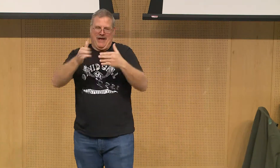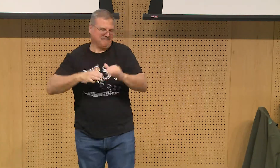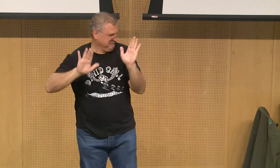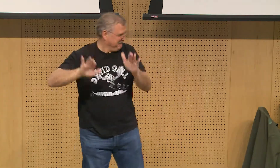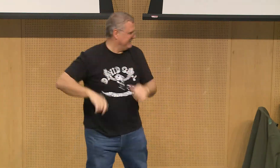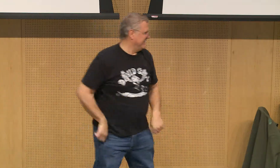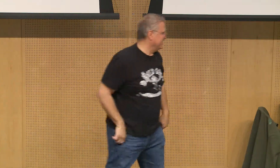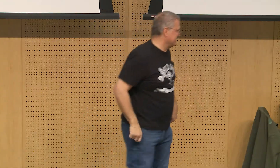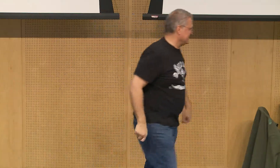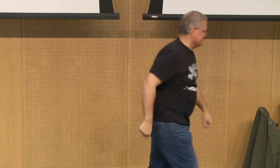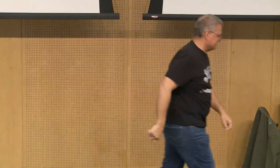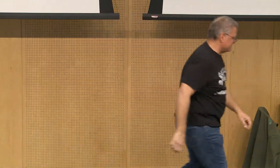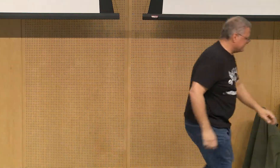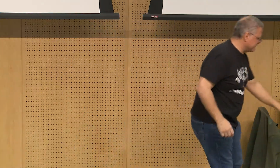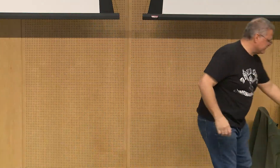fix the lighting and such.